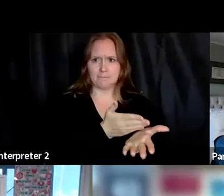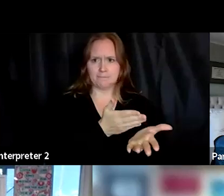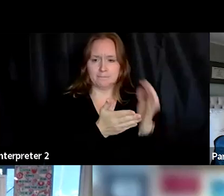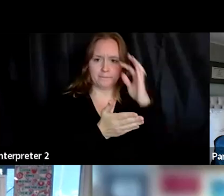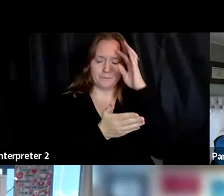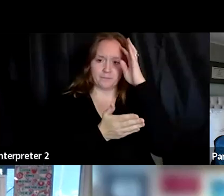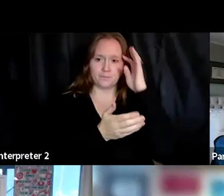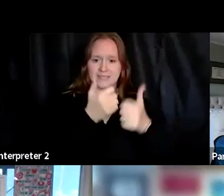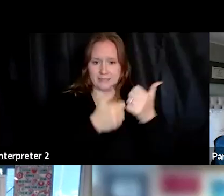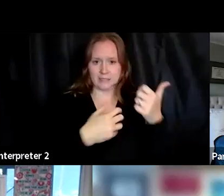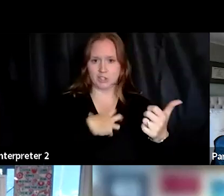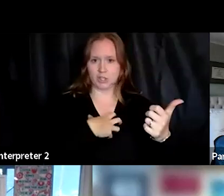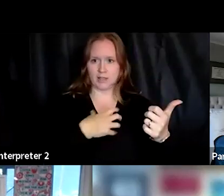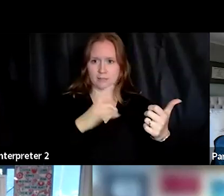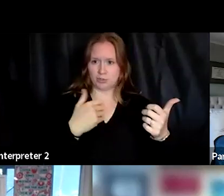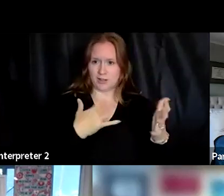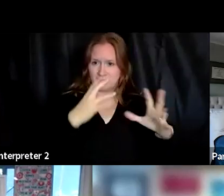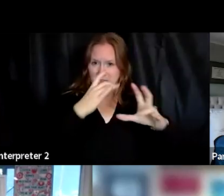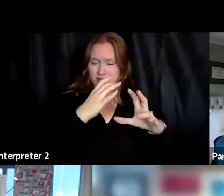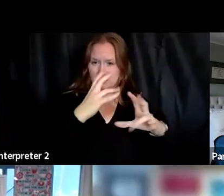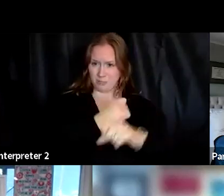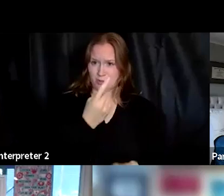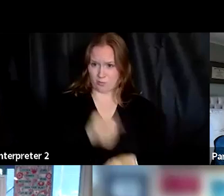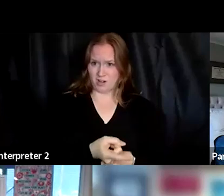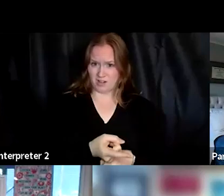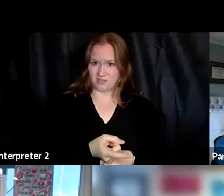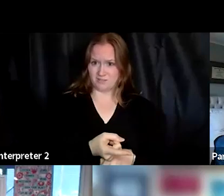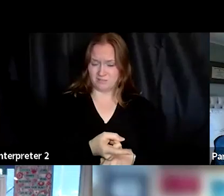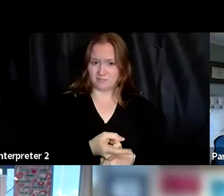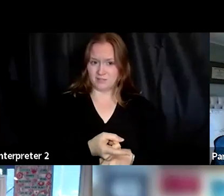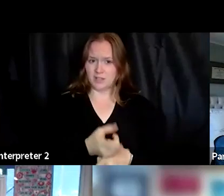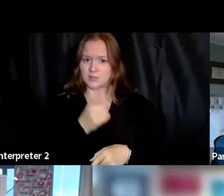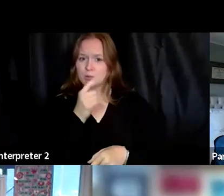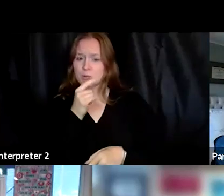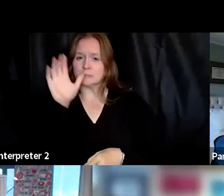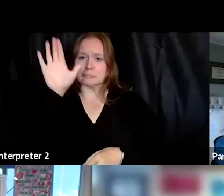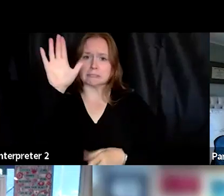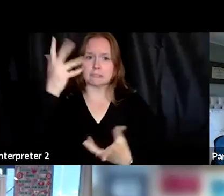with a summary done, correct? Right, so who wants to talk about that? Where they heard on the street